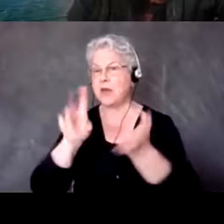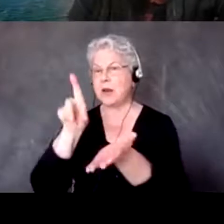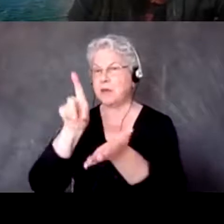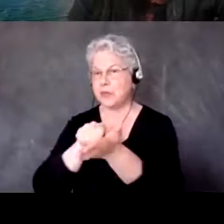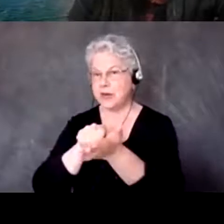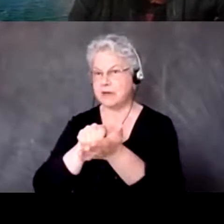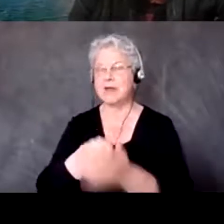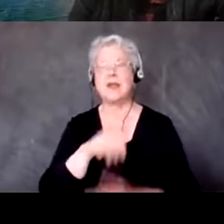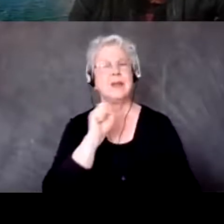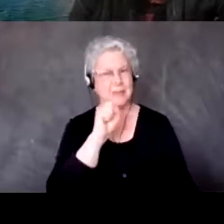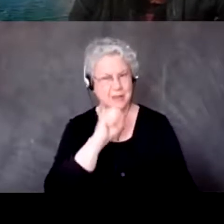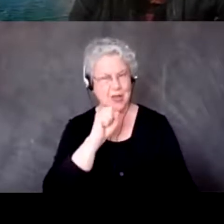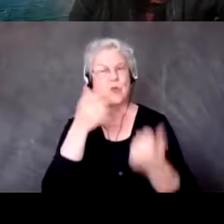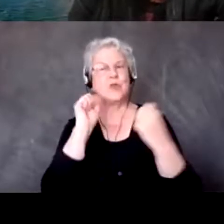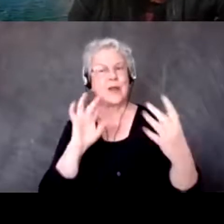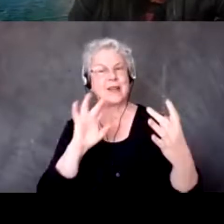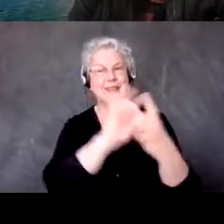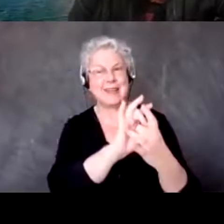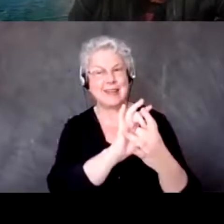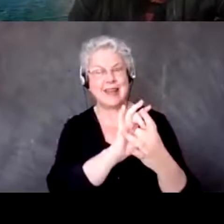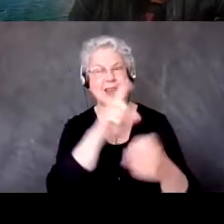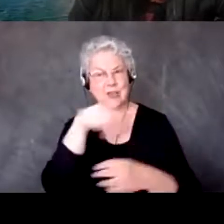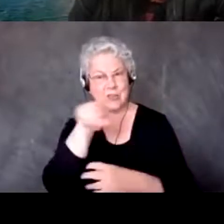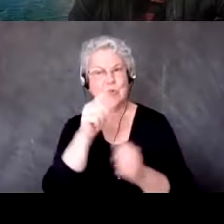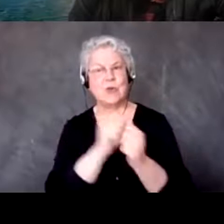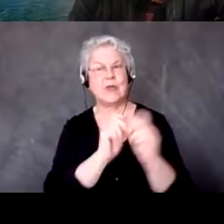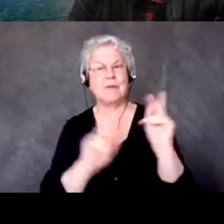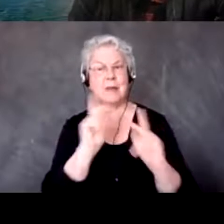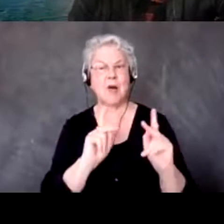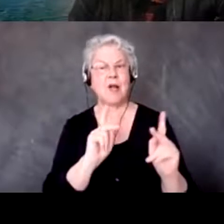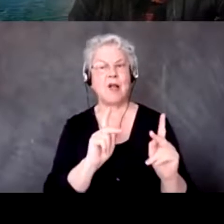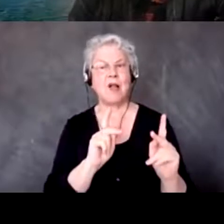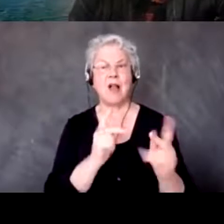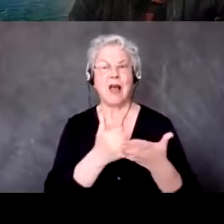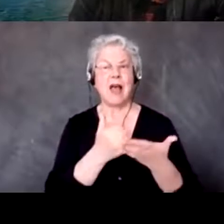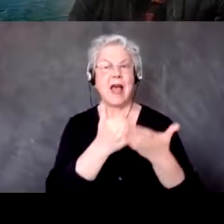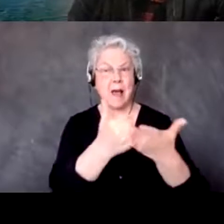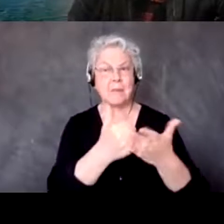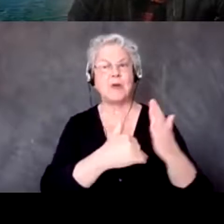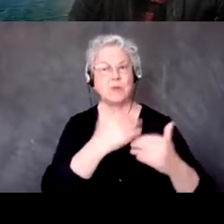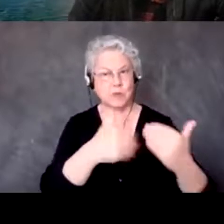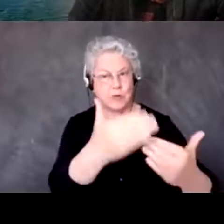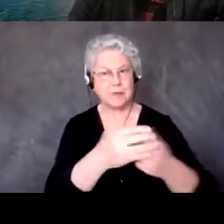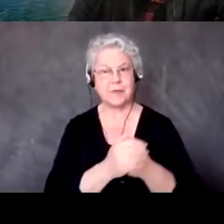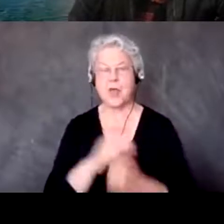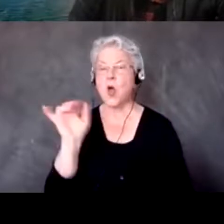connect you with some people who can help you do that. We also have the membership initiative which